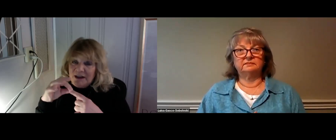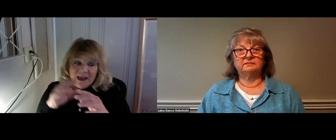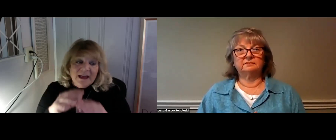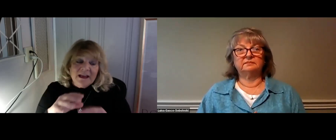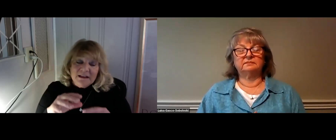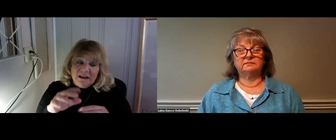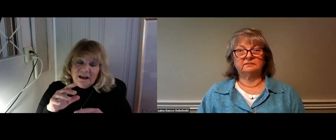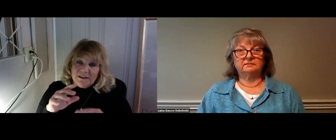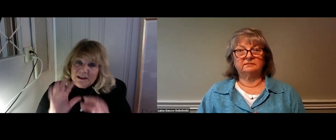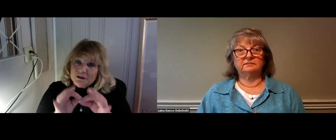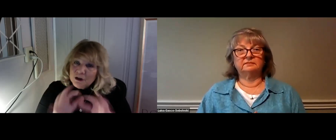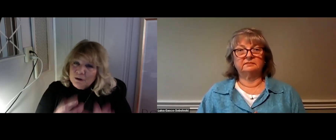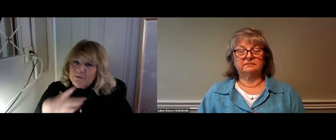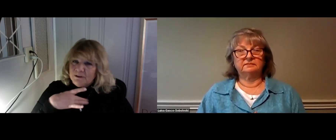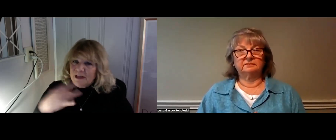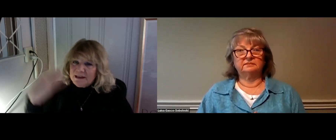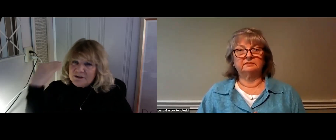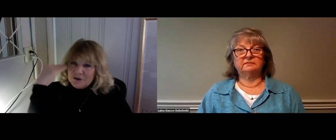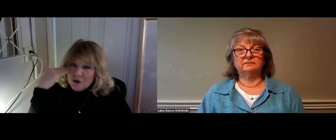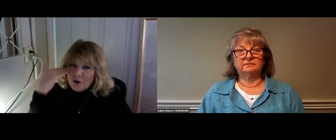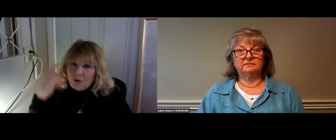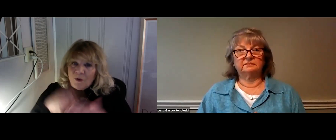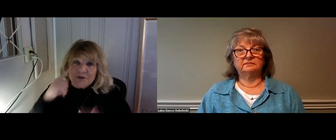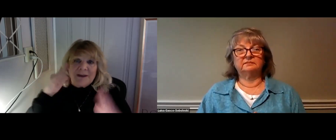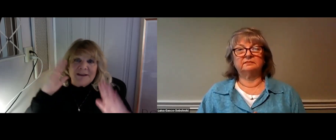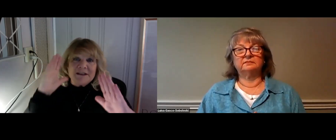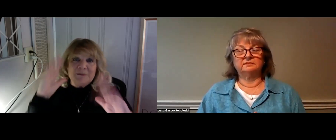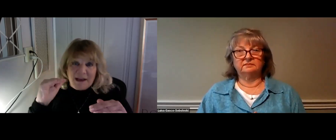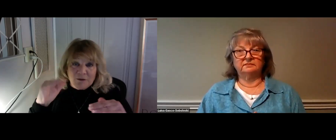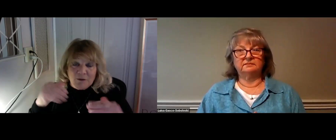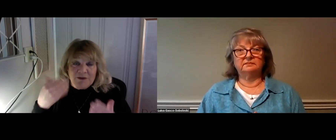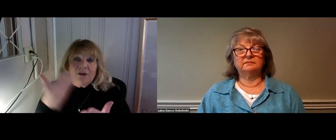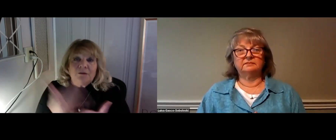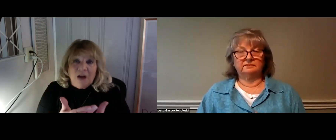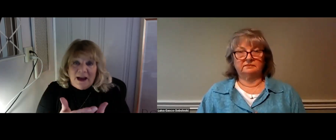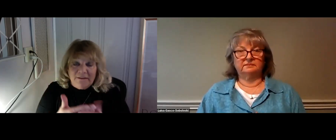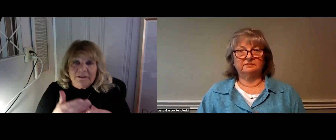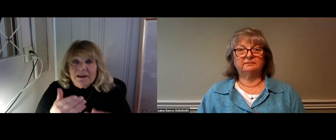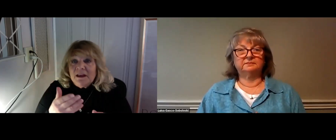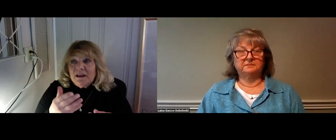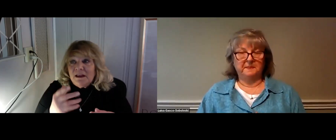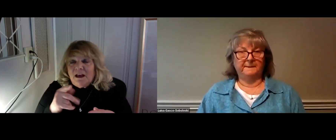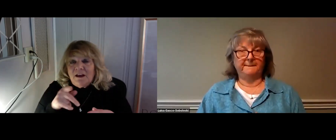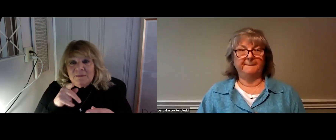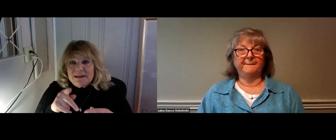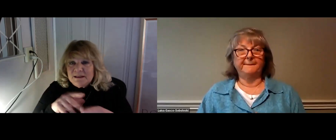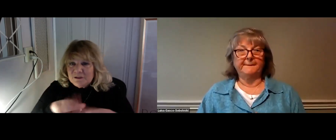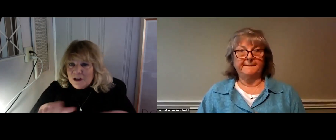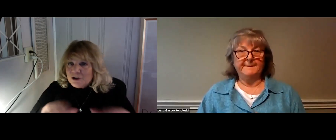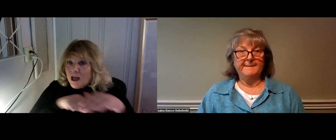the interpreter likes to know what to expect when they arrive. Is it a child